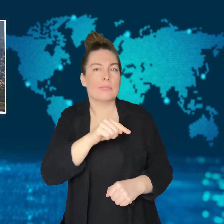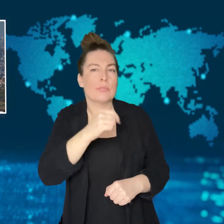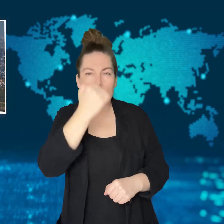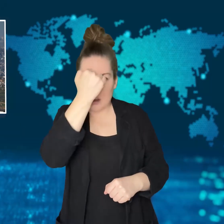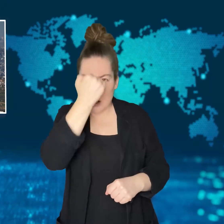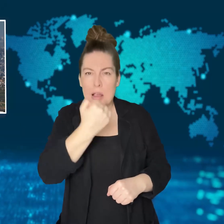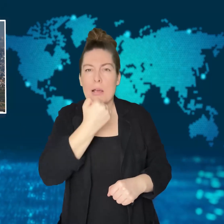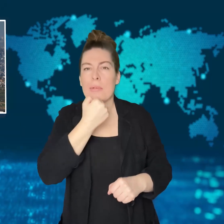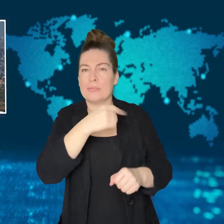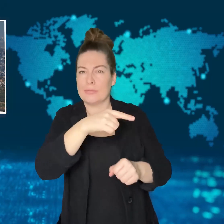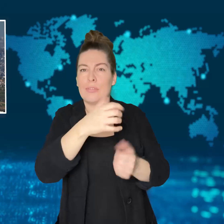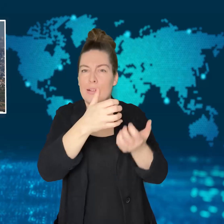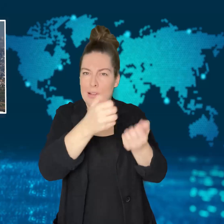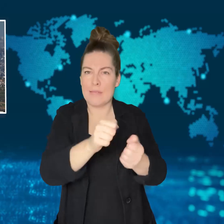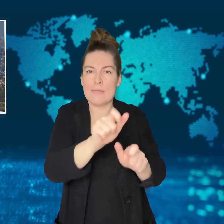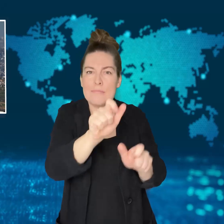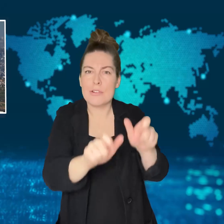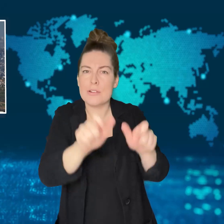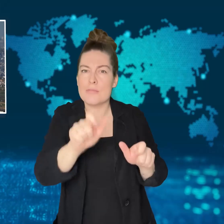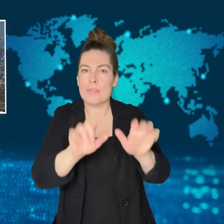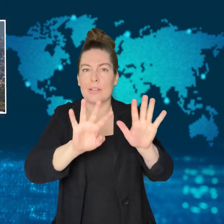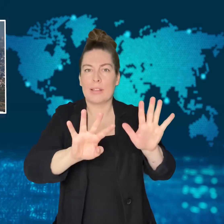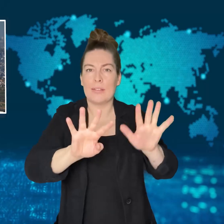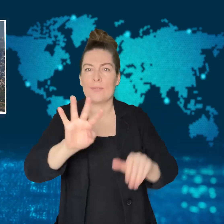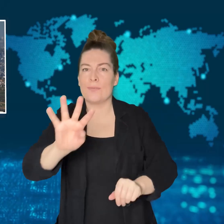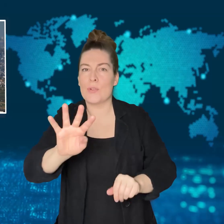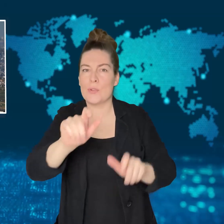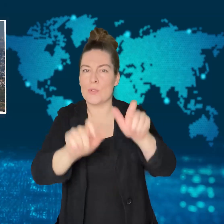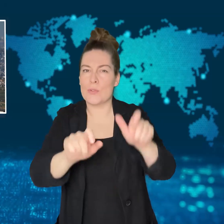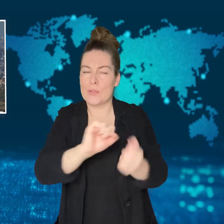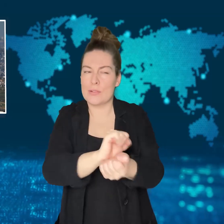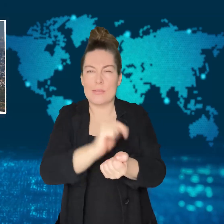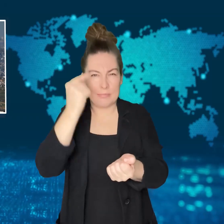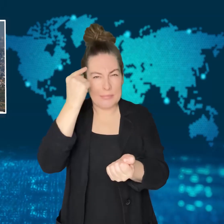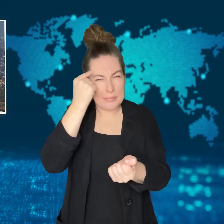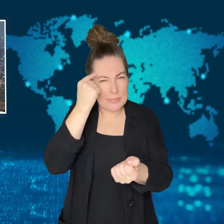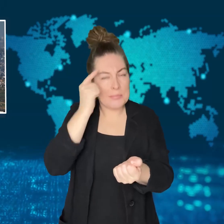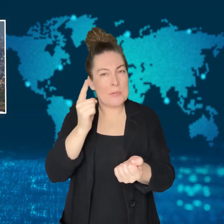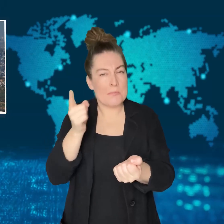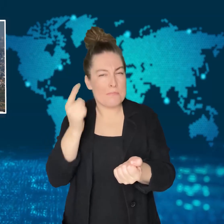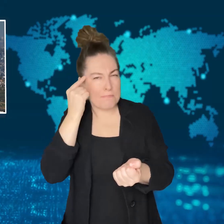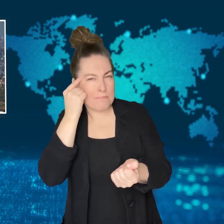Hamas has not confirmed which hostages